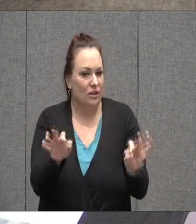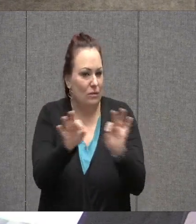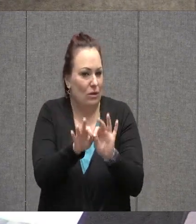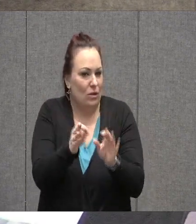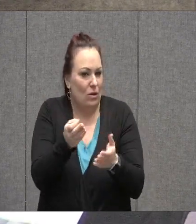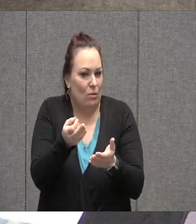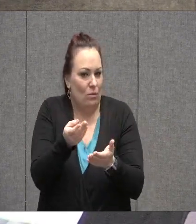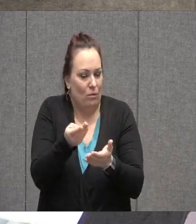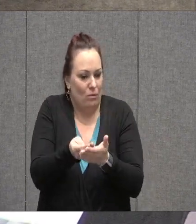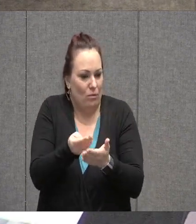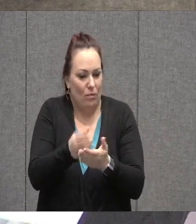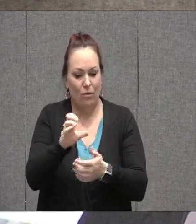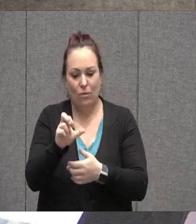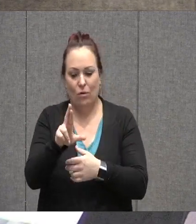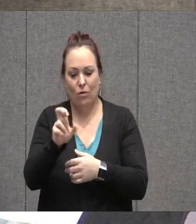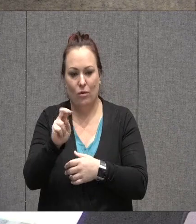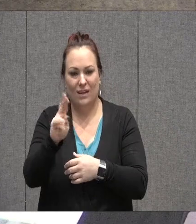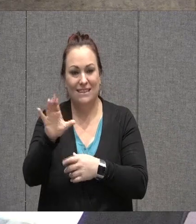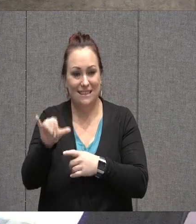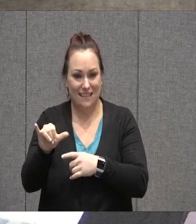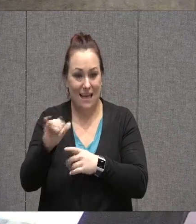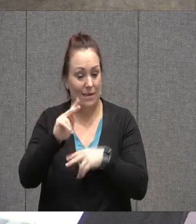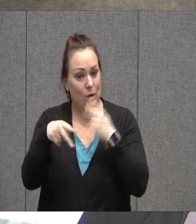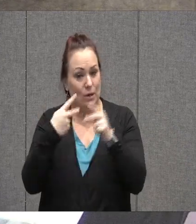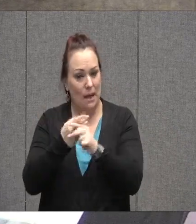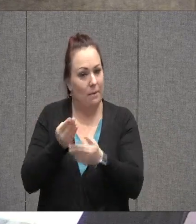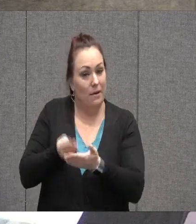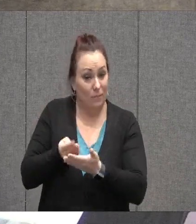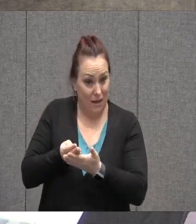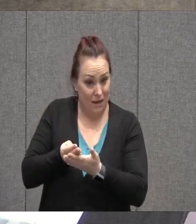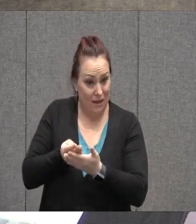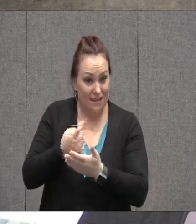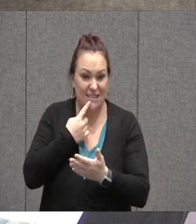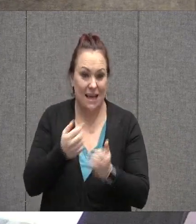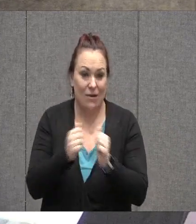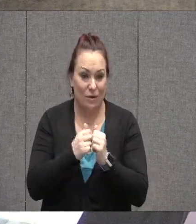Say that word with me. Currency. Awesome!